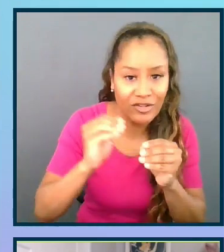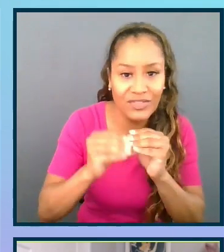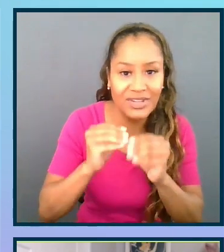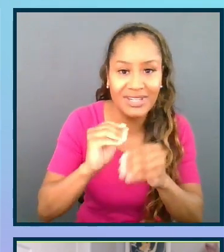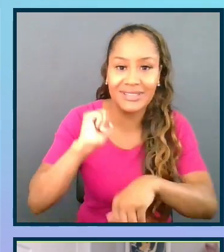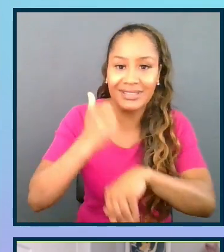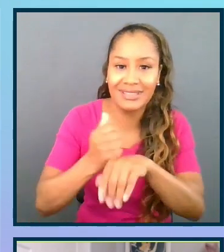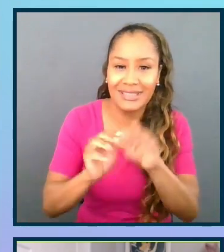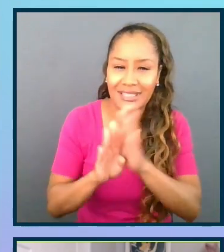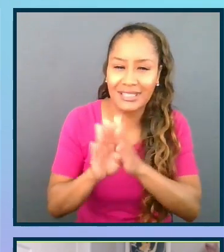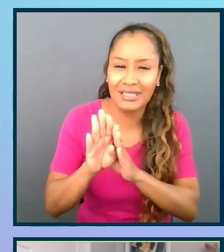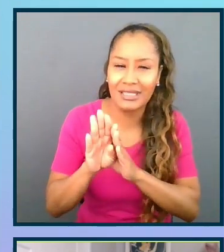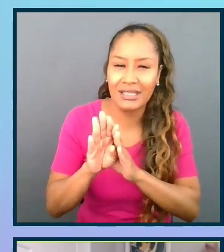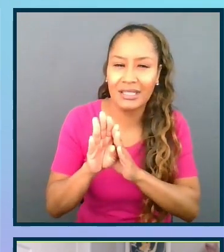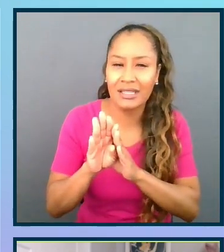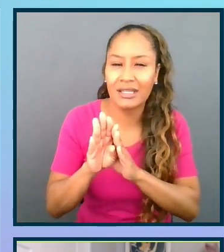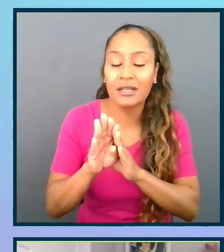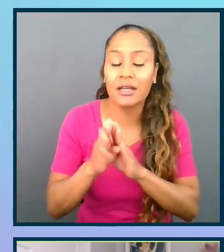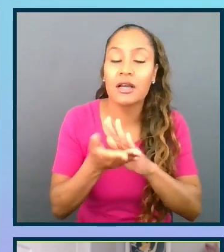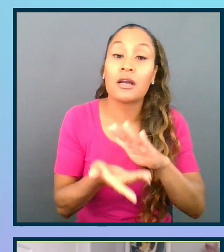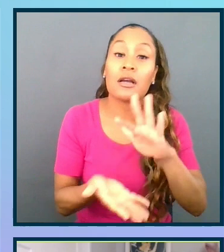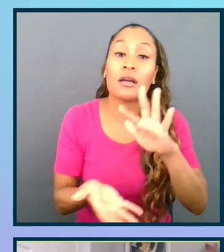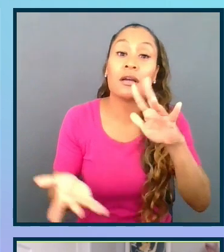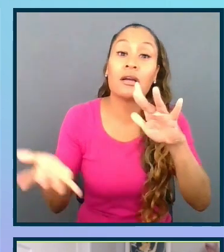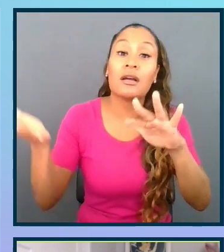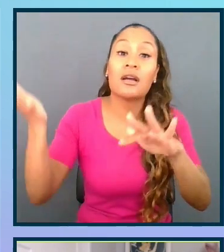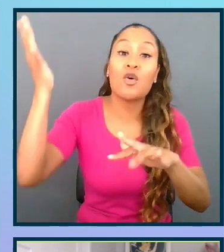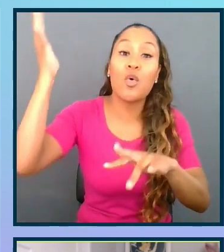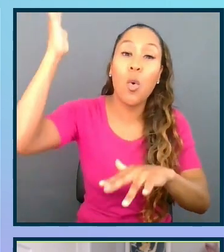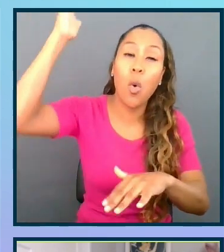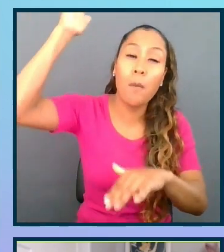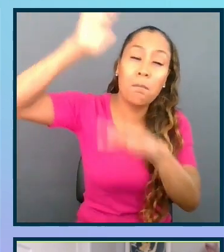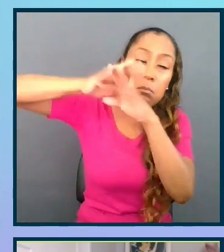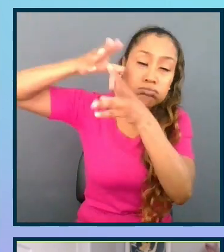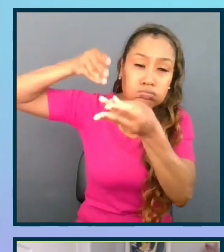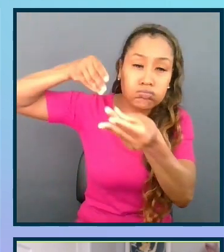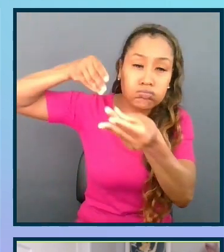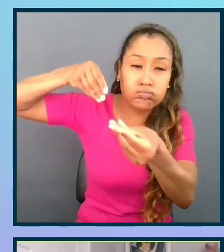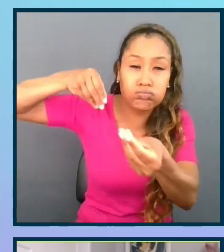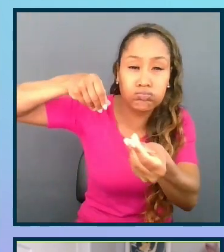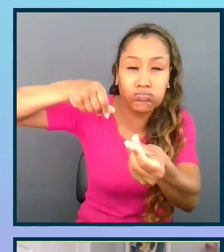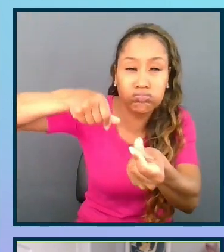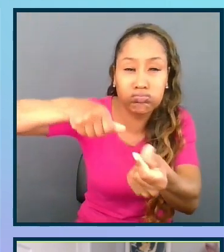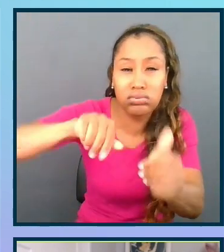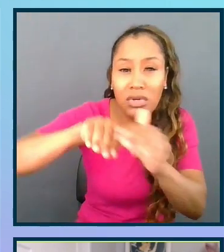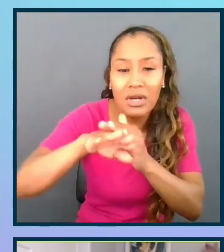This amplified the cost of accessibility significantly, requiring teams to go back